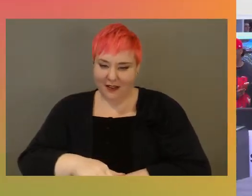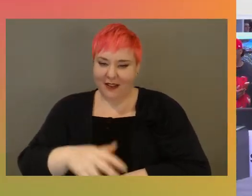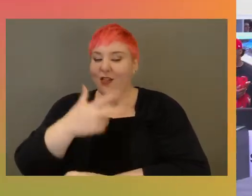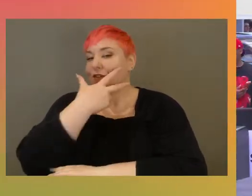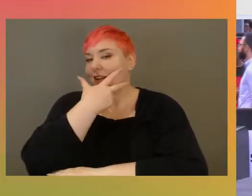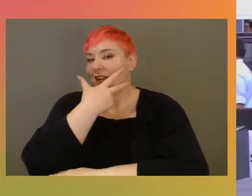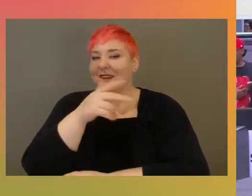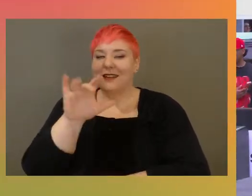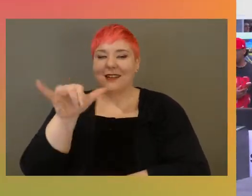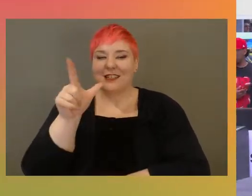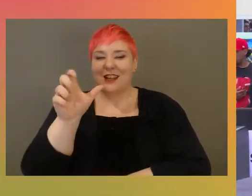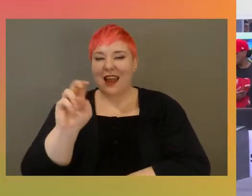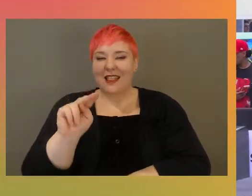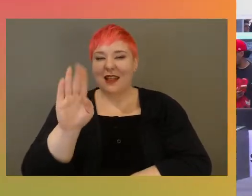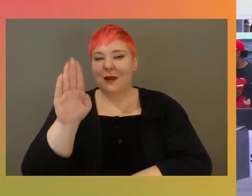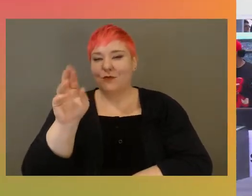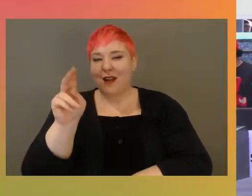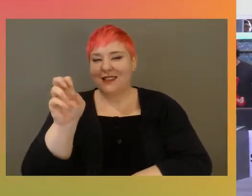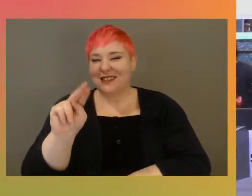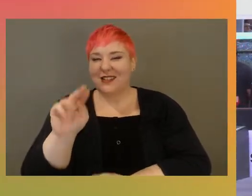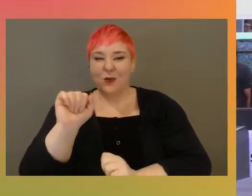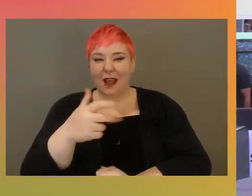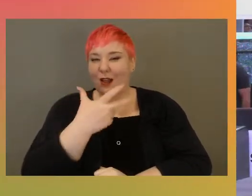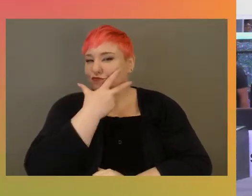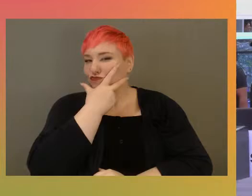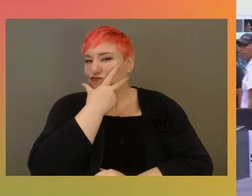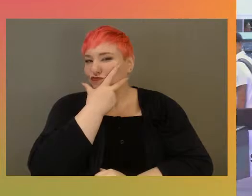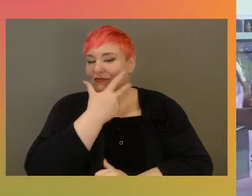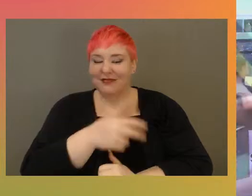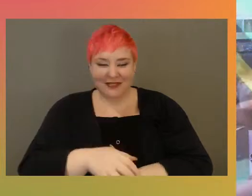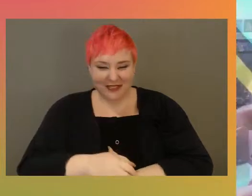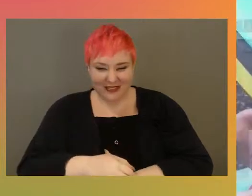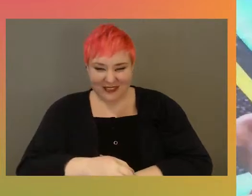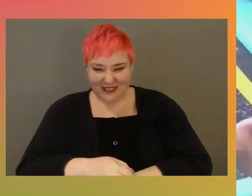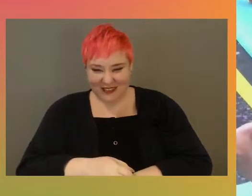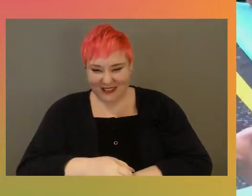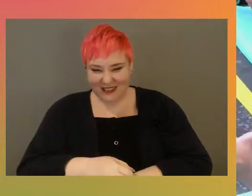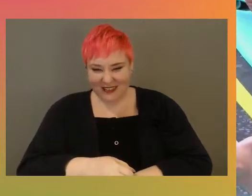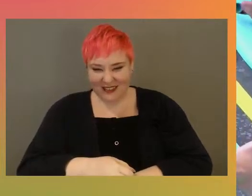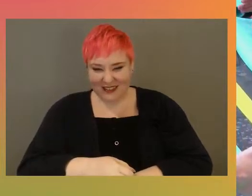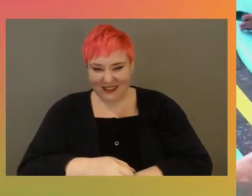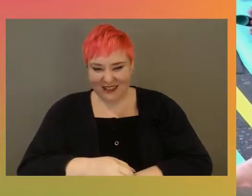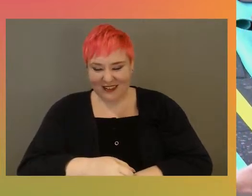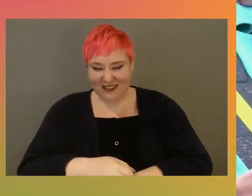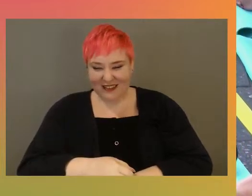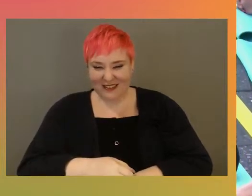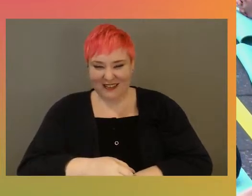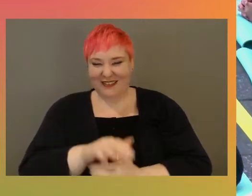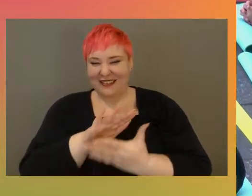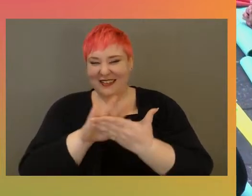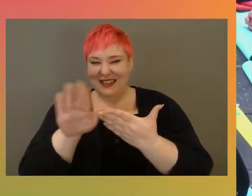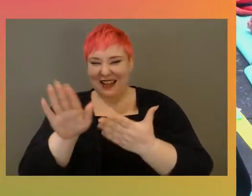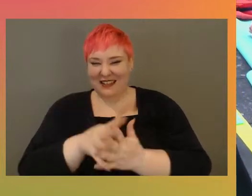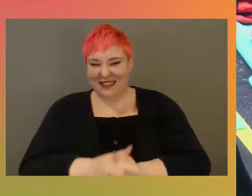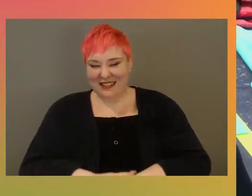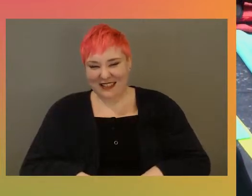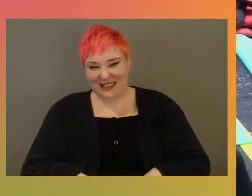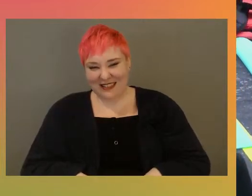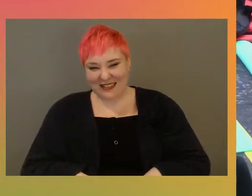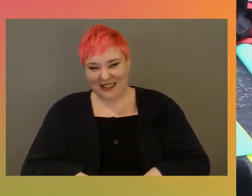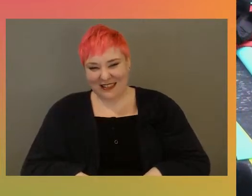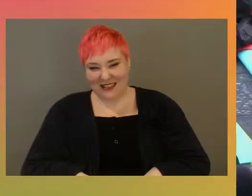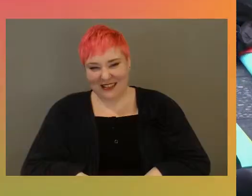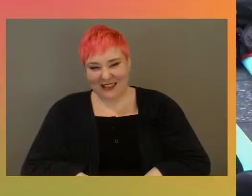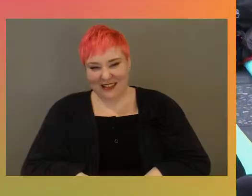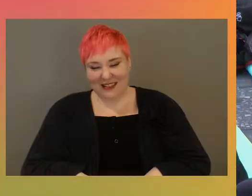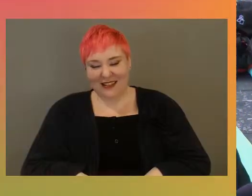AND IF YOU WANT TO DO PART OF